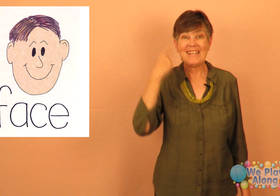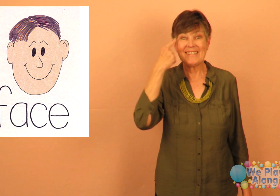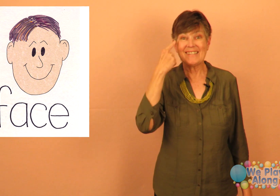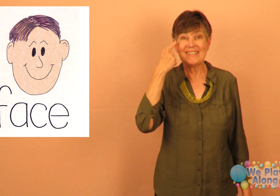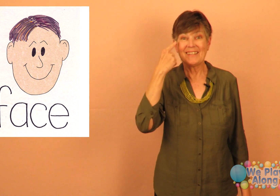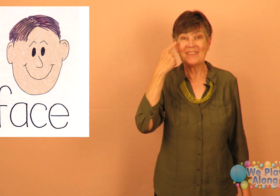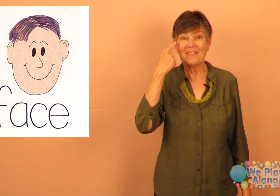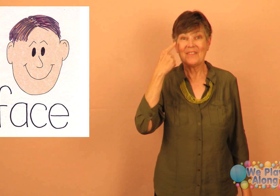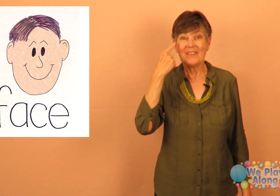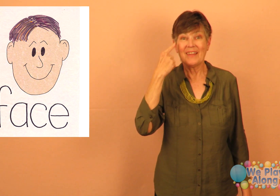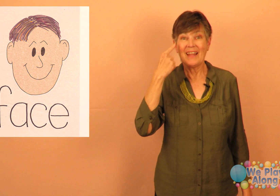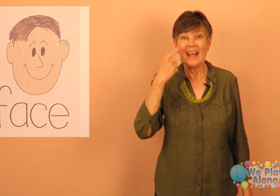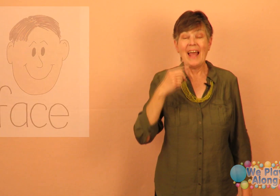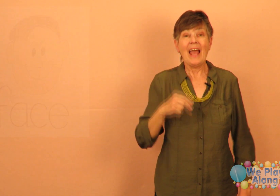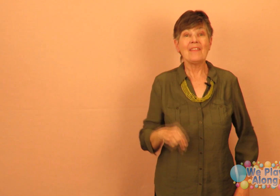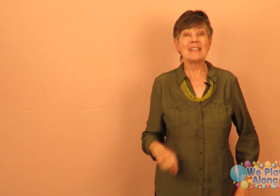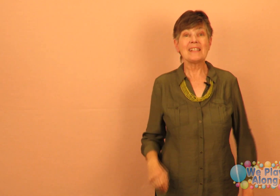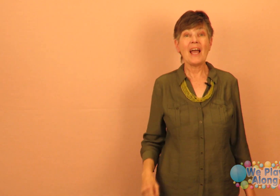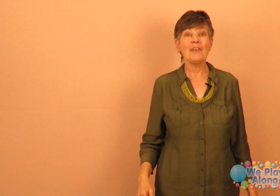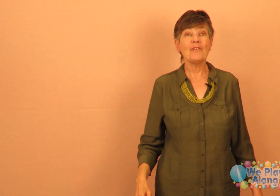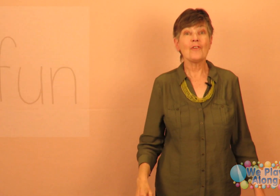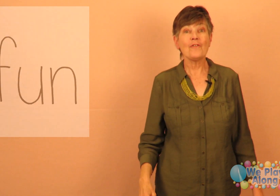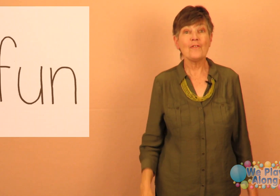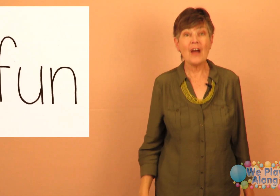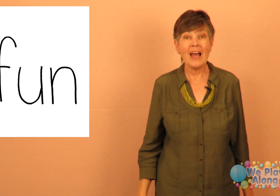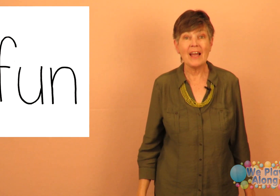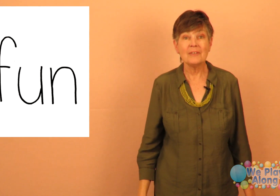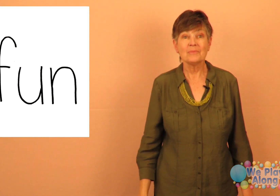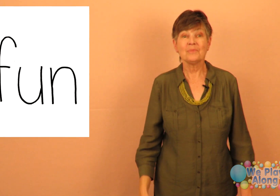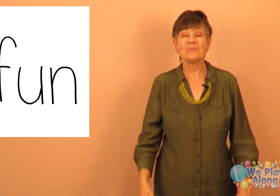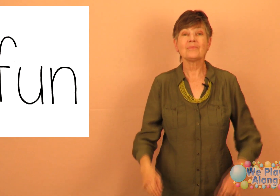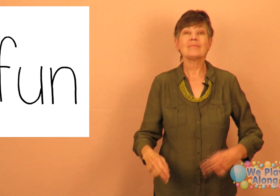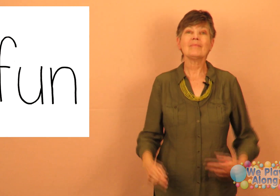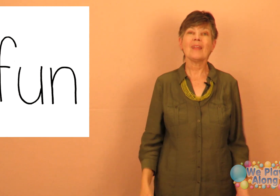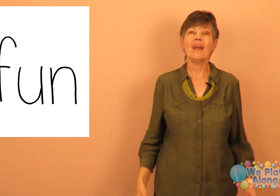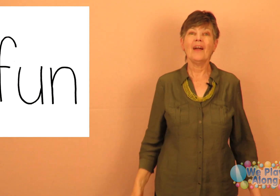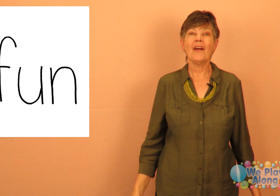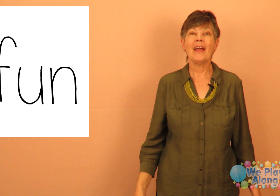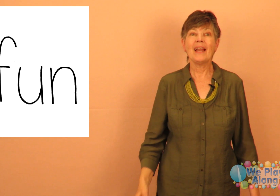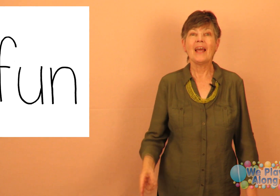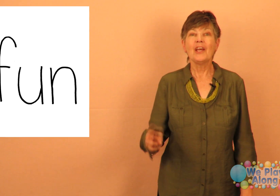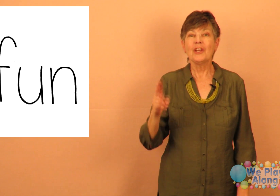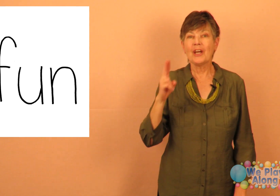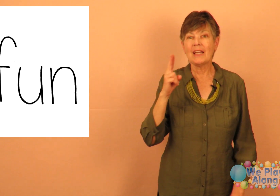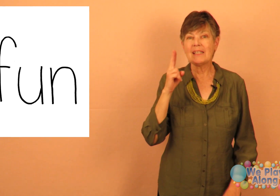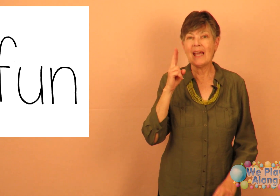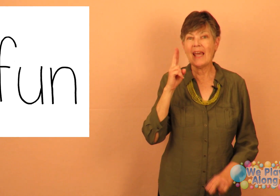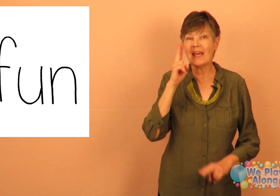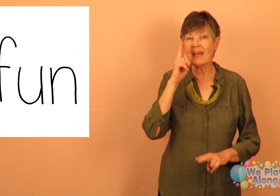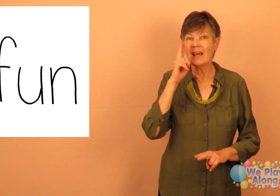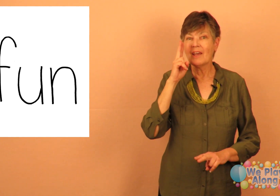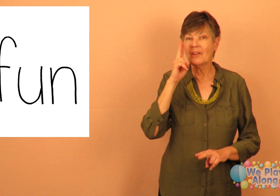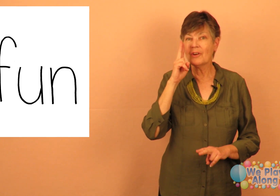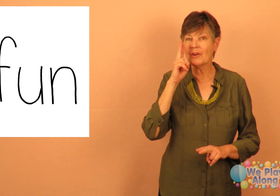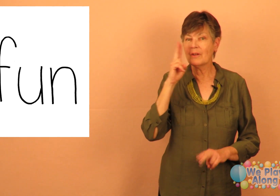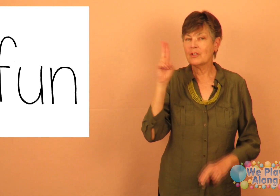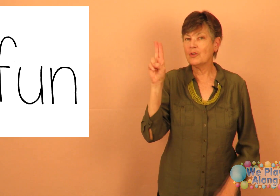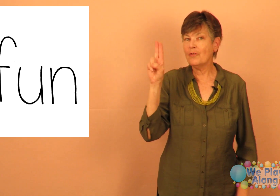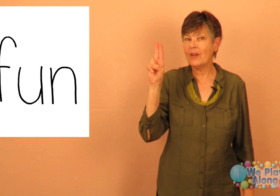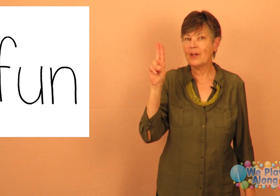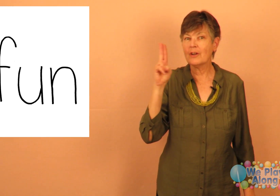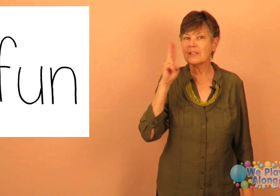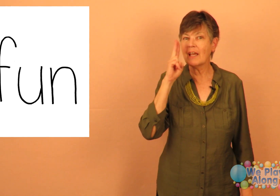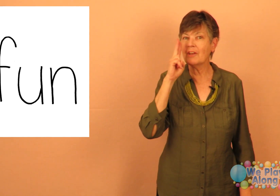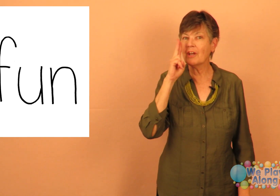and the sign for fun all right you're gonna take your two fingers and you're